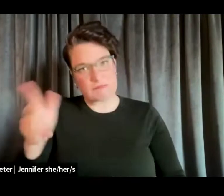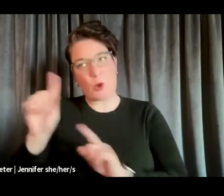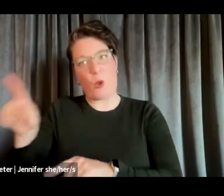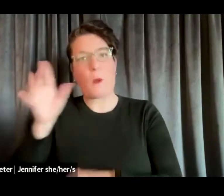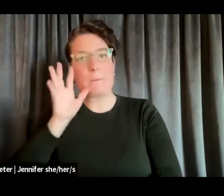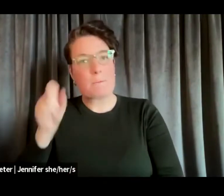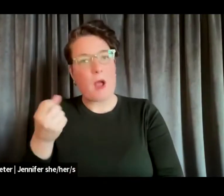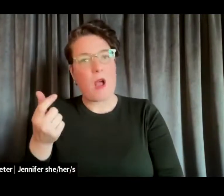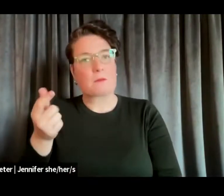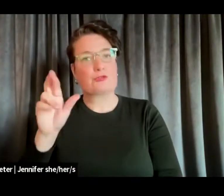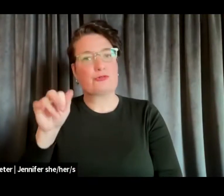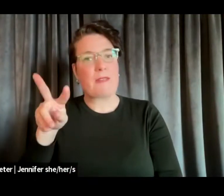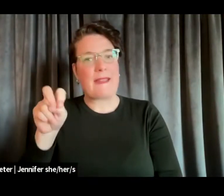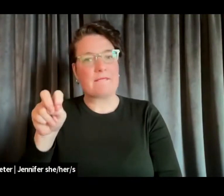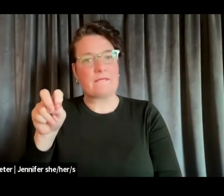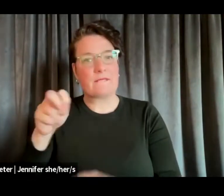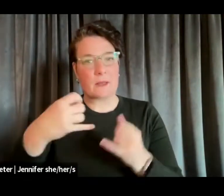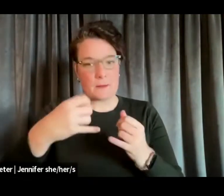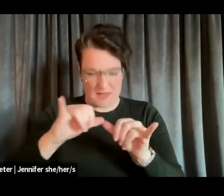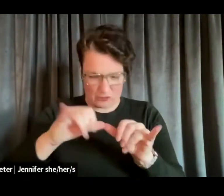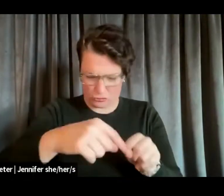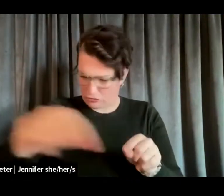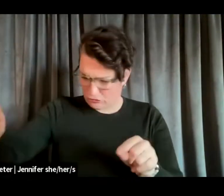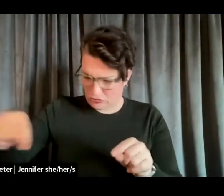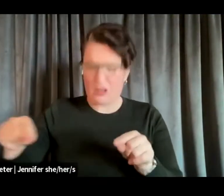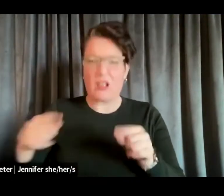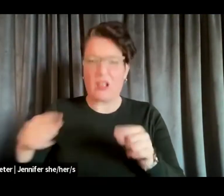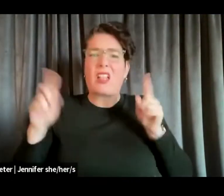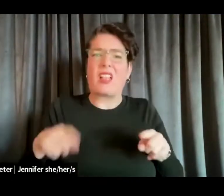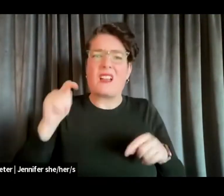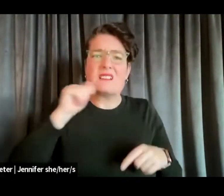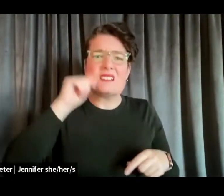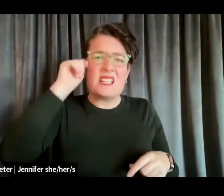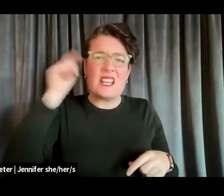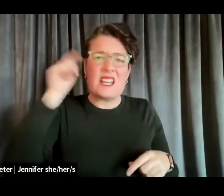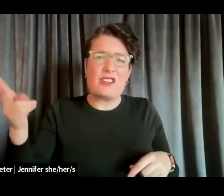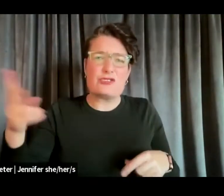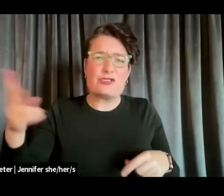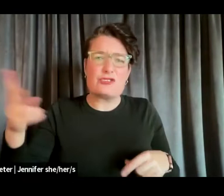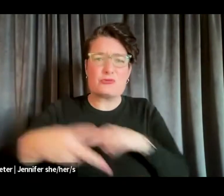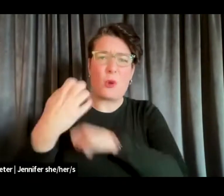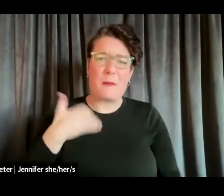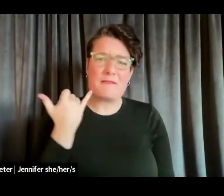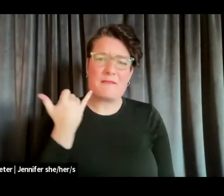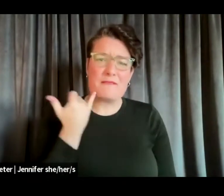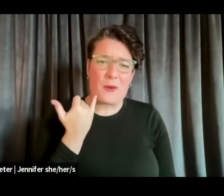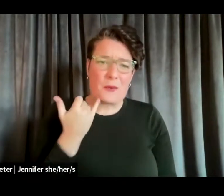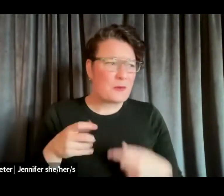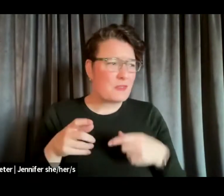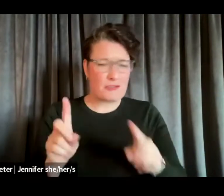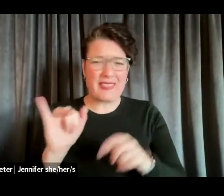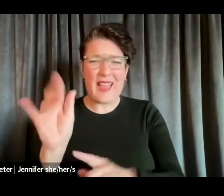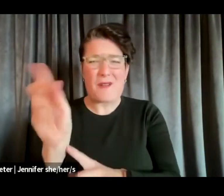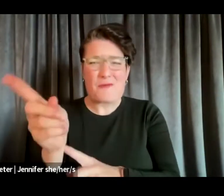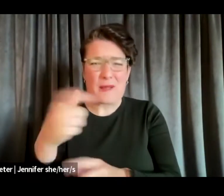with a wick and got back to my car. And these two teenagers had stolen my phone in the like, One minute that like, yeah.